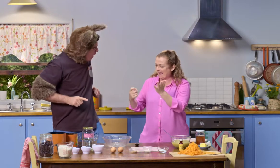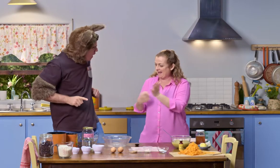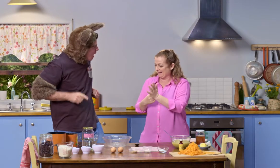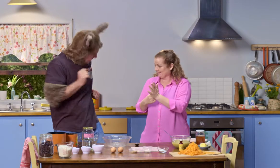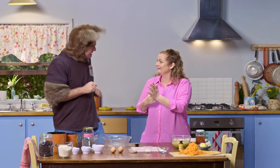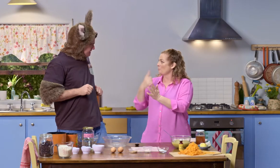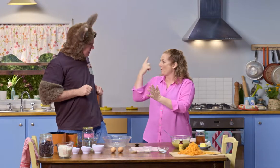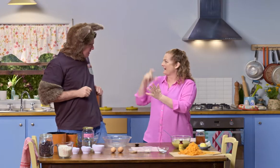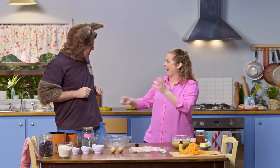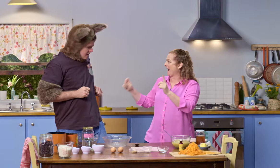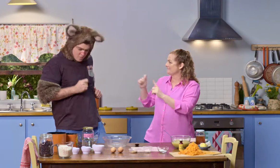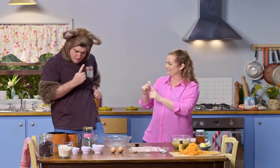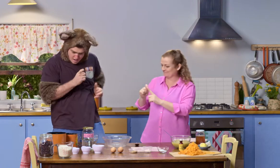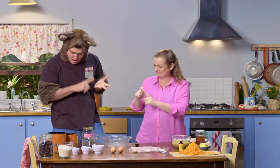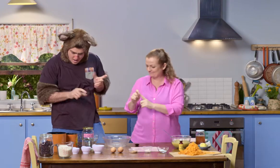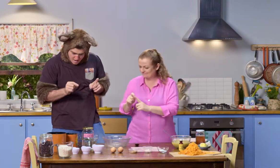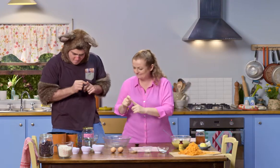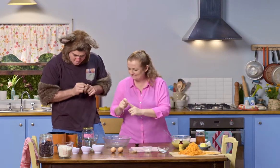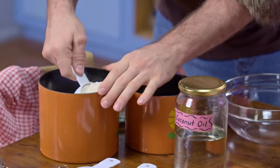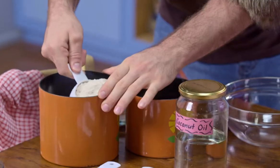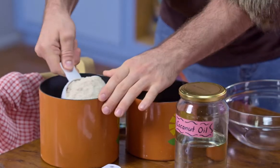We're going to need a cup of flour. One cup.